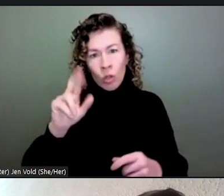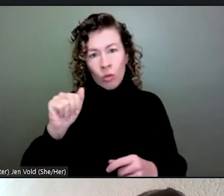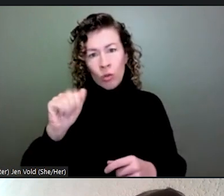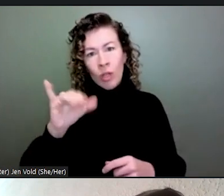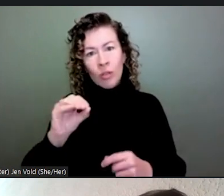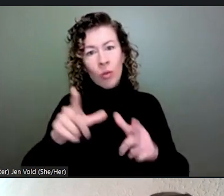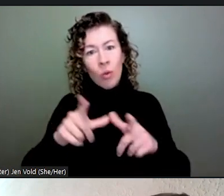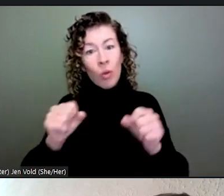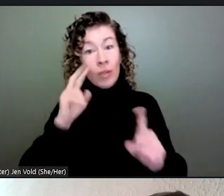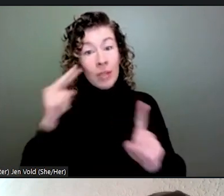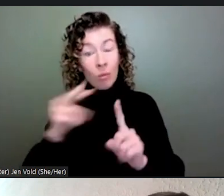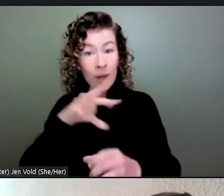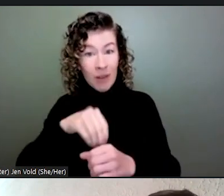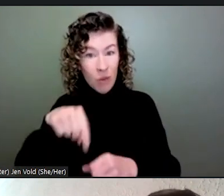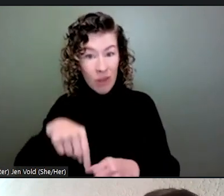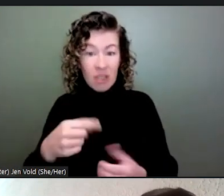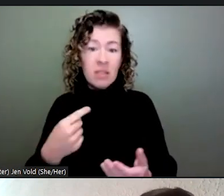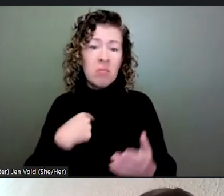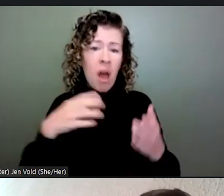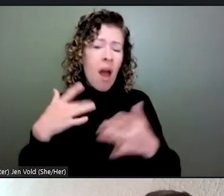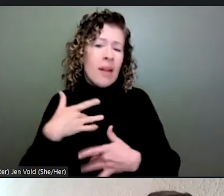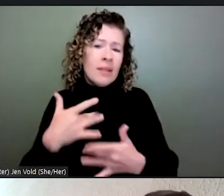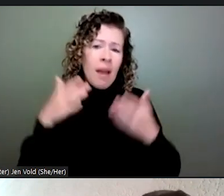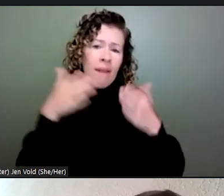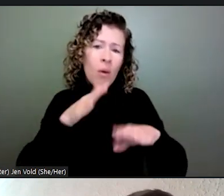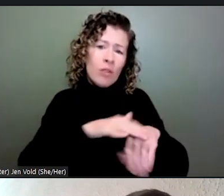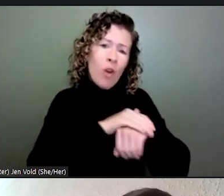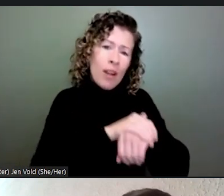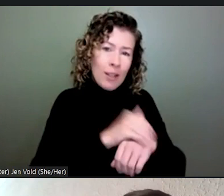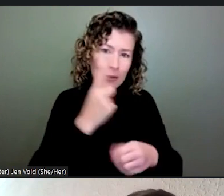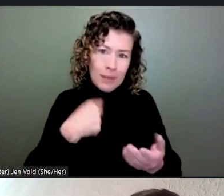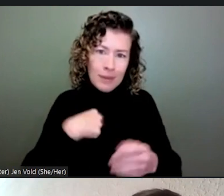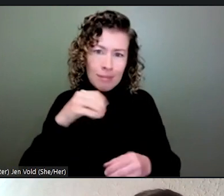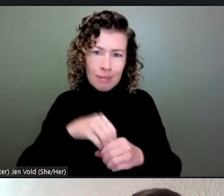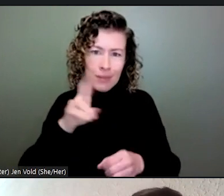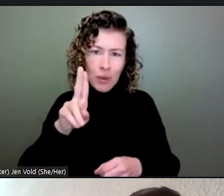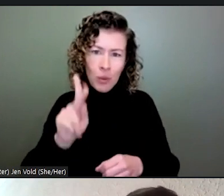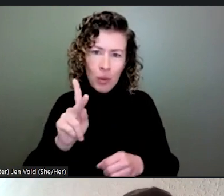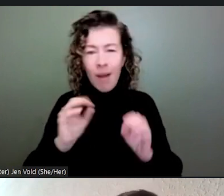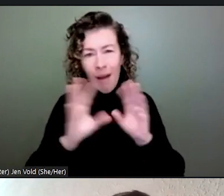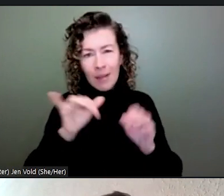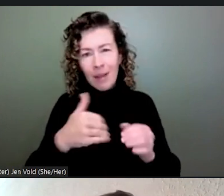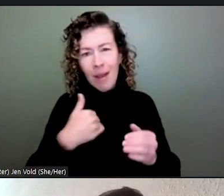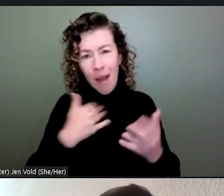I mean, I focus--I tend to focus on English in the UK, so it's obviously a kind of colonial aspect to this.